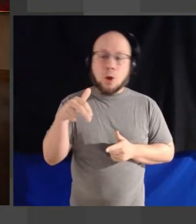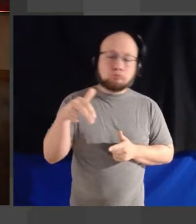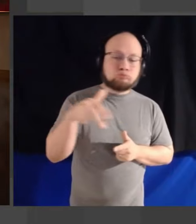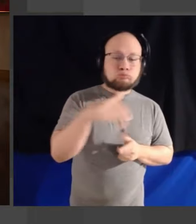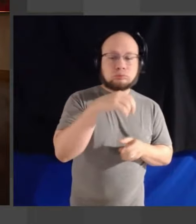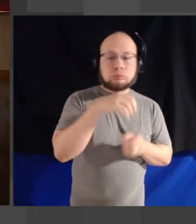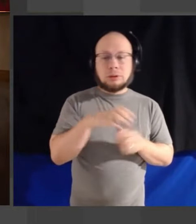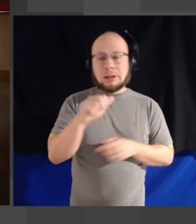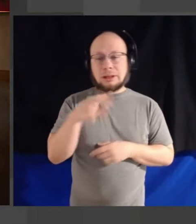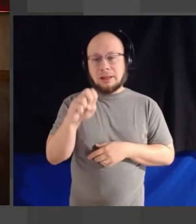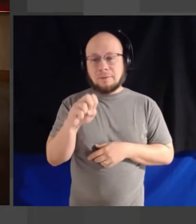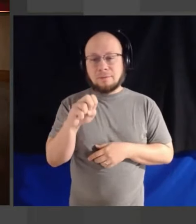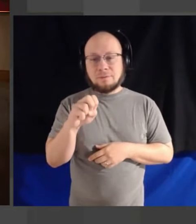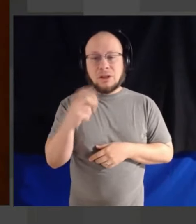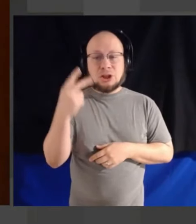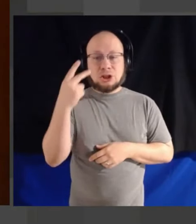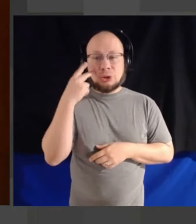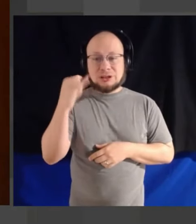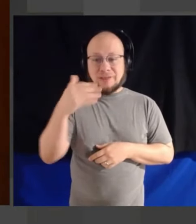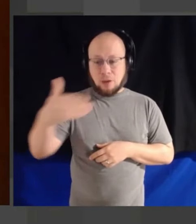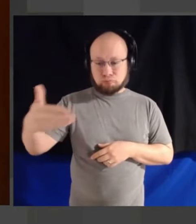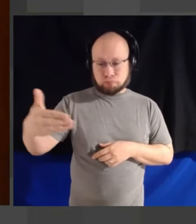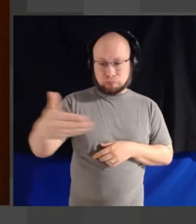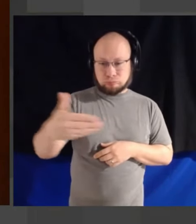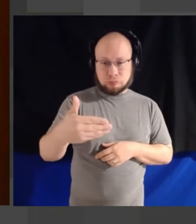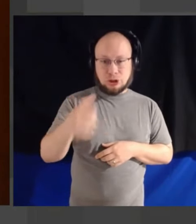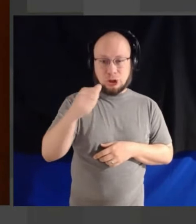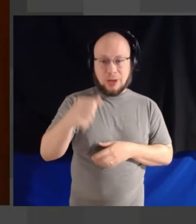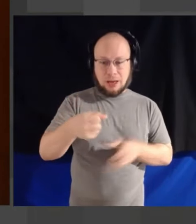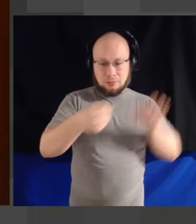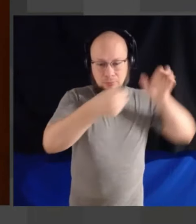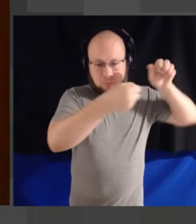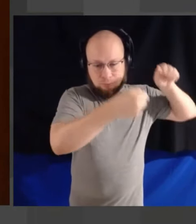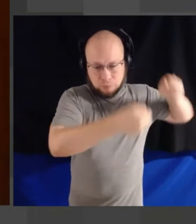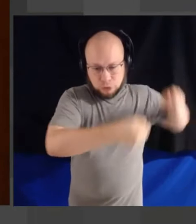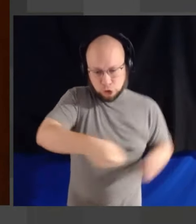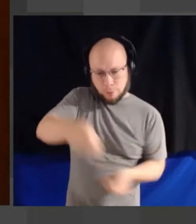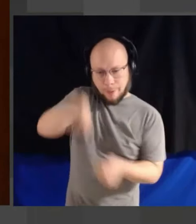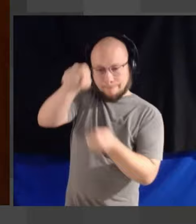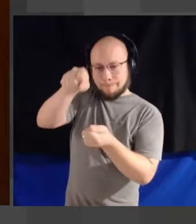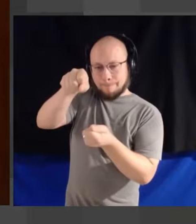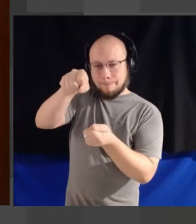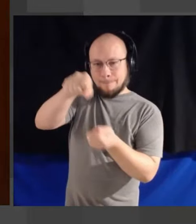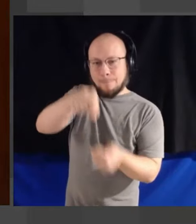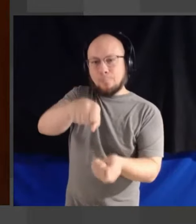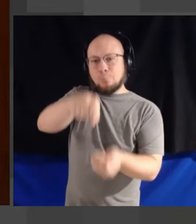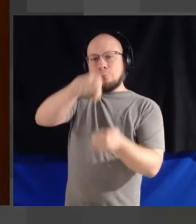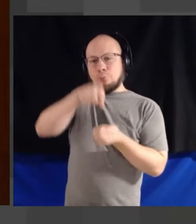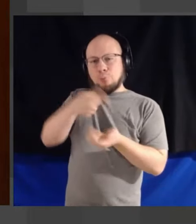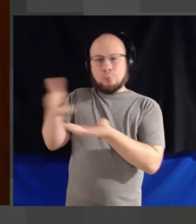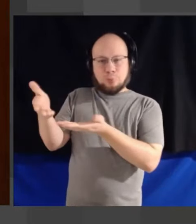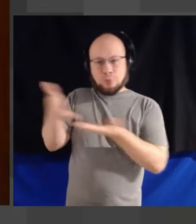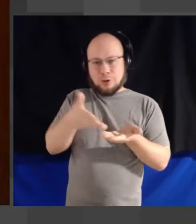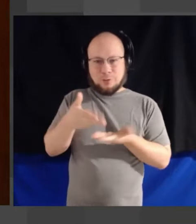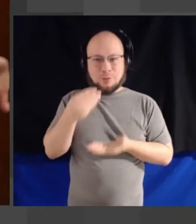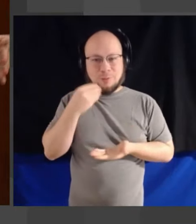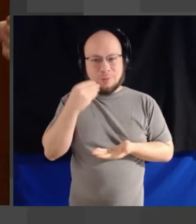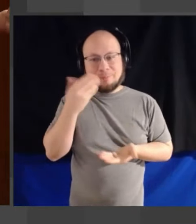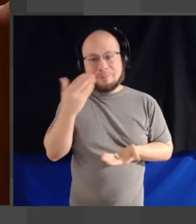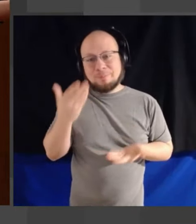SO WHEN YOU ARE WORKING AROUND IN THE LUSH CAVES AND YOU SEE SOME AXOLOTLS YOU CAN SCOOP THEM